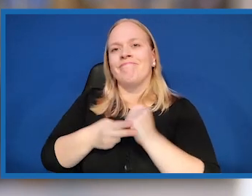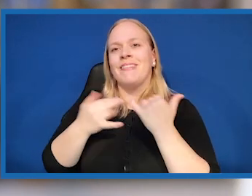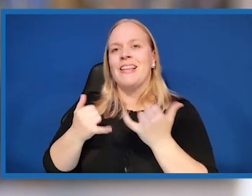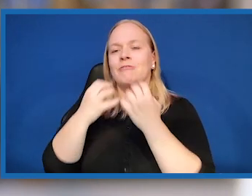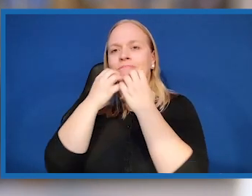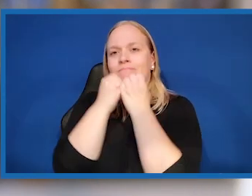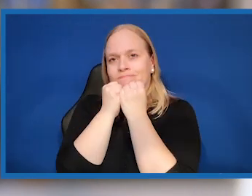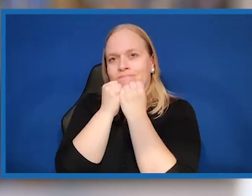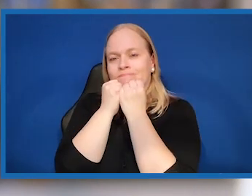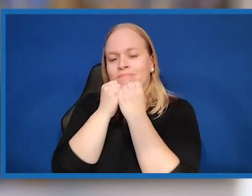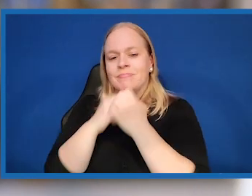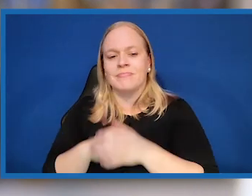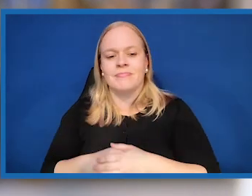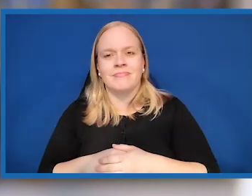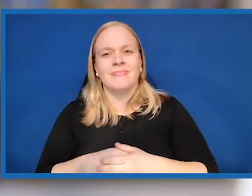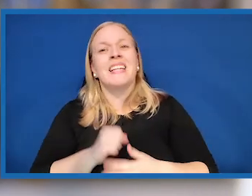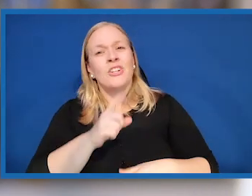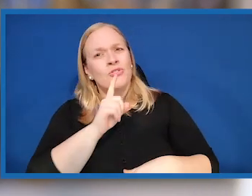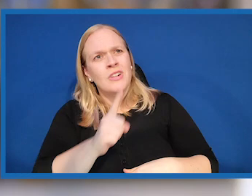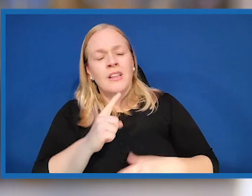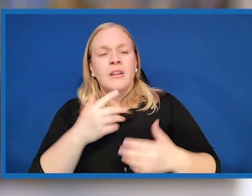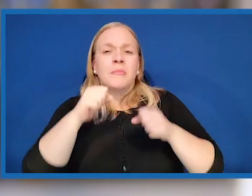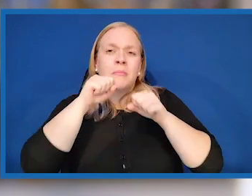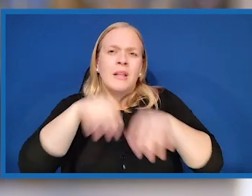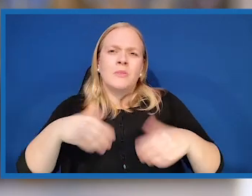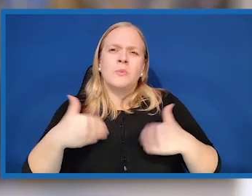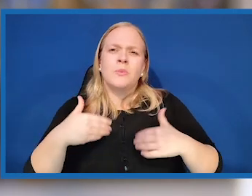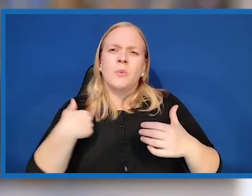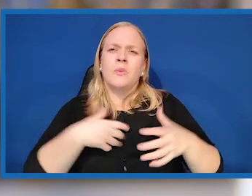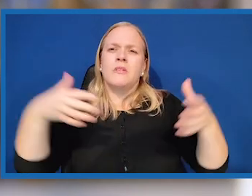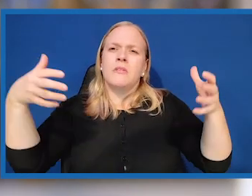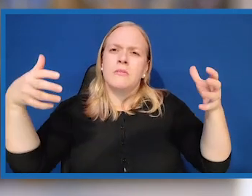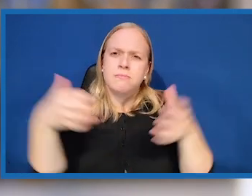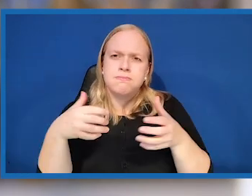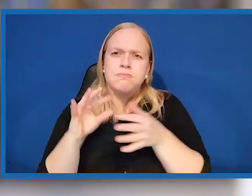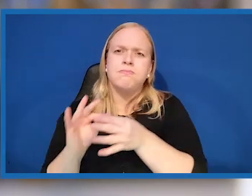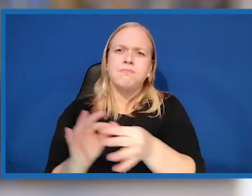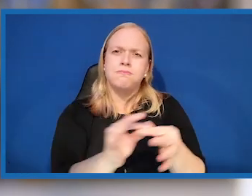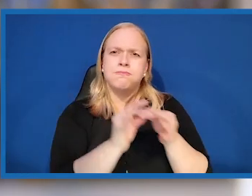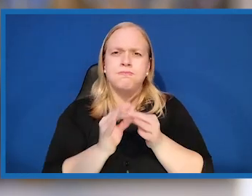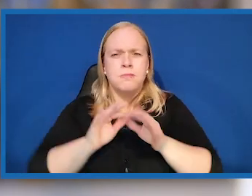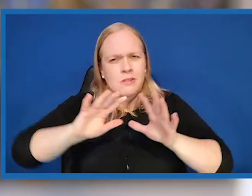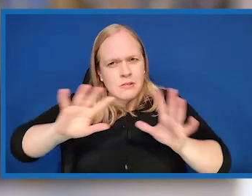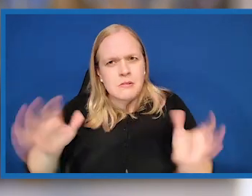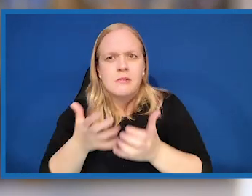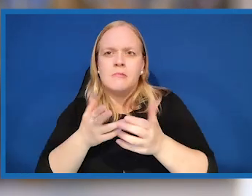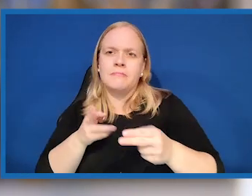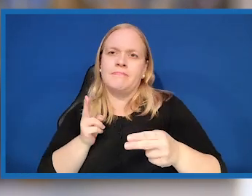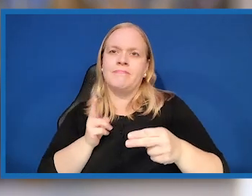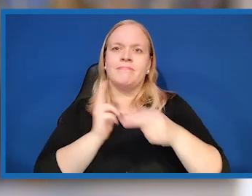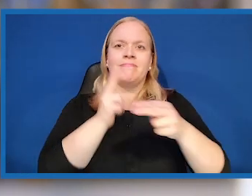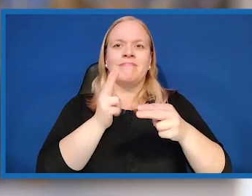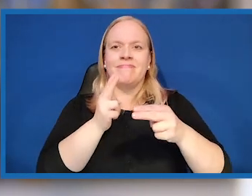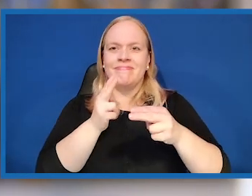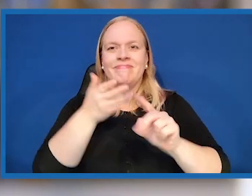CAME TOGETHER AND, UH, AND THAT THEY WERE ABLE TO-TO REALLY RALLY AROUND AND-AND-AND ALLOW, UM, THE NAME, RENAMING OF,